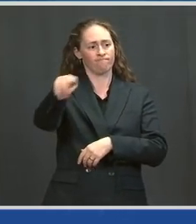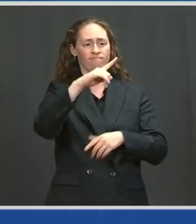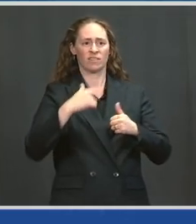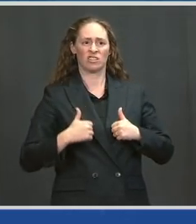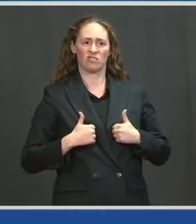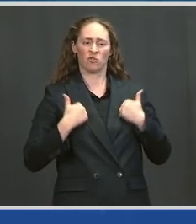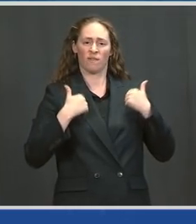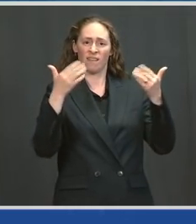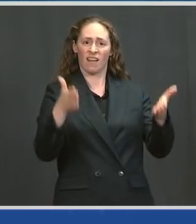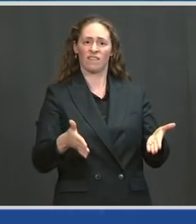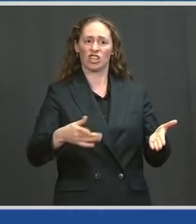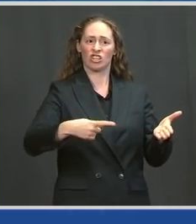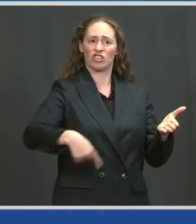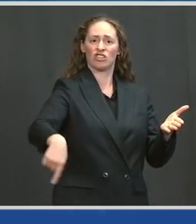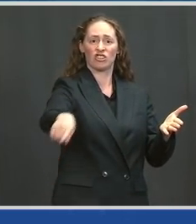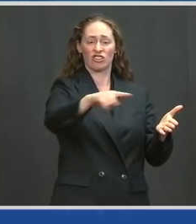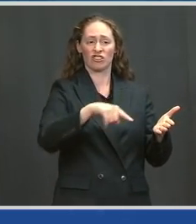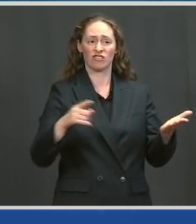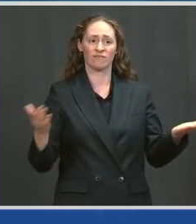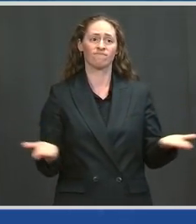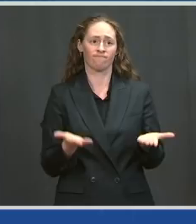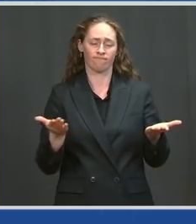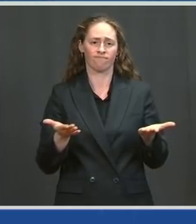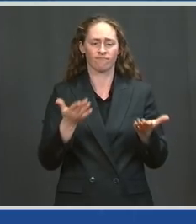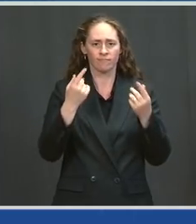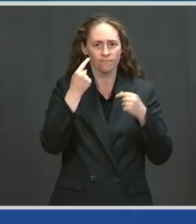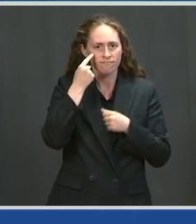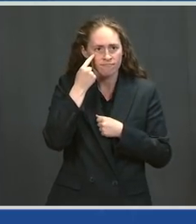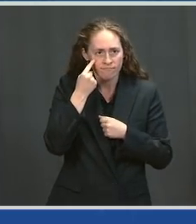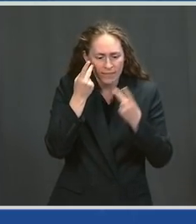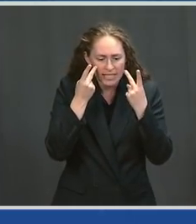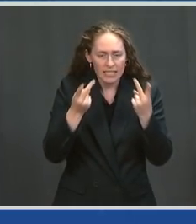seen in the mirror dimly, but no longer.